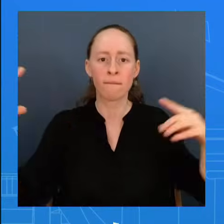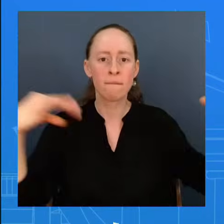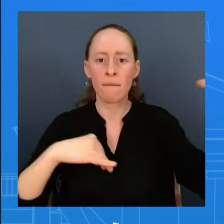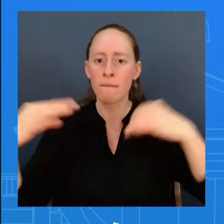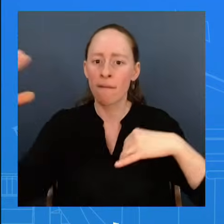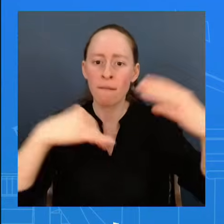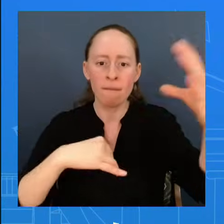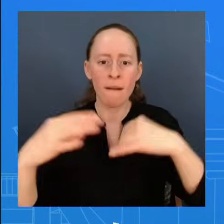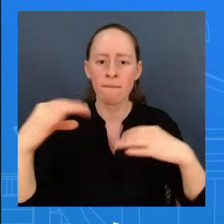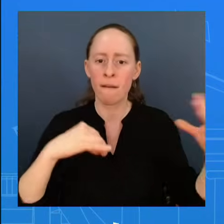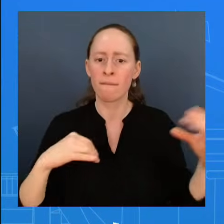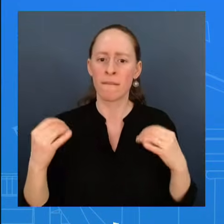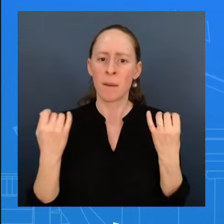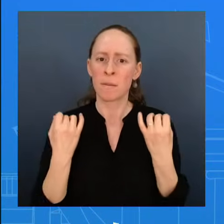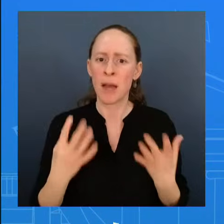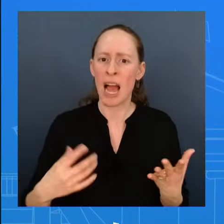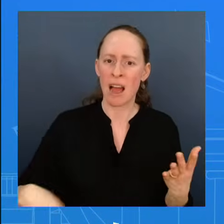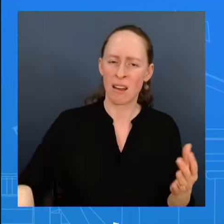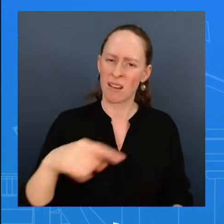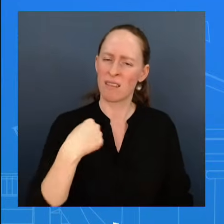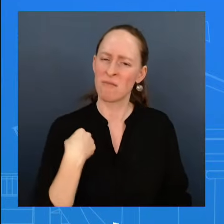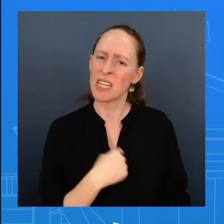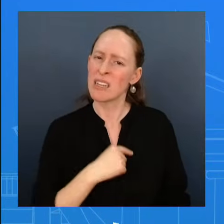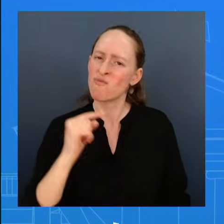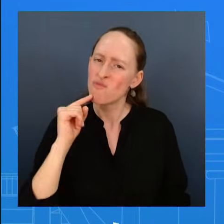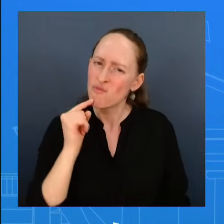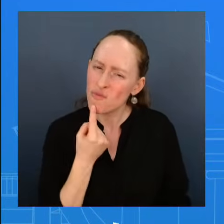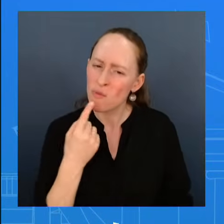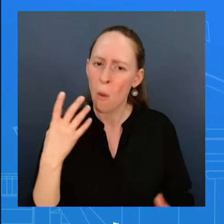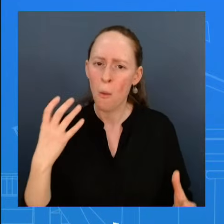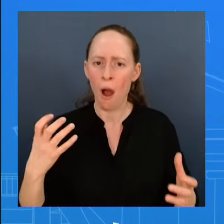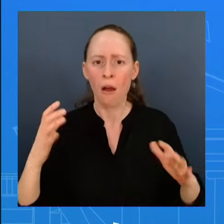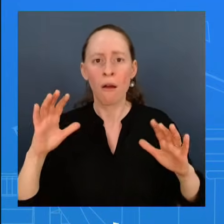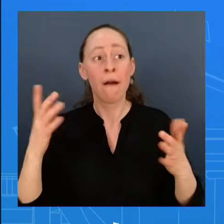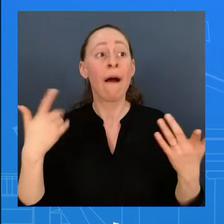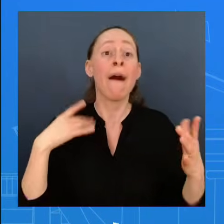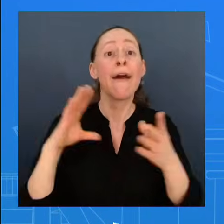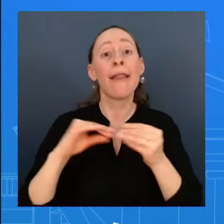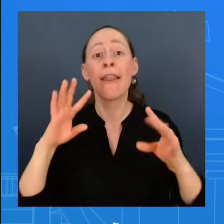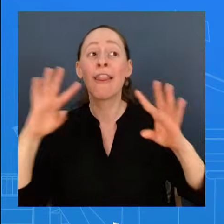not just words, not just speaking out, but taking action. And so, look,